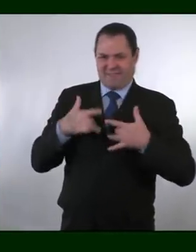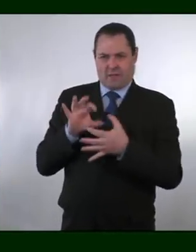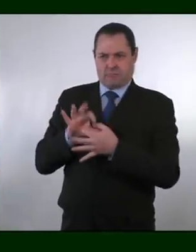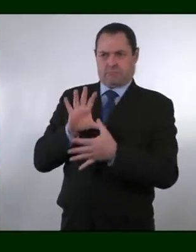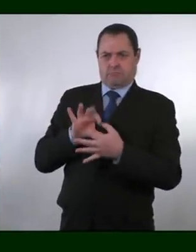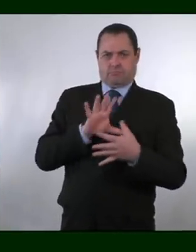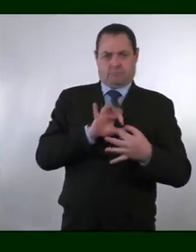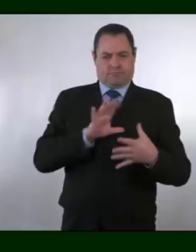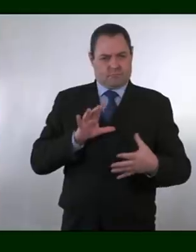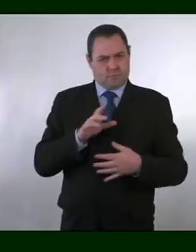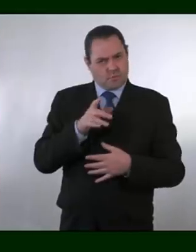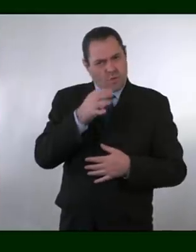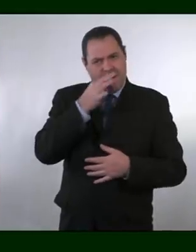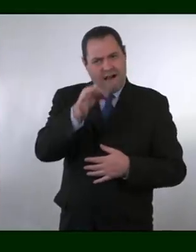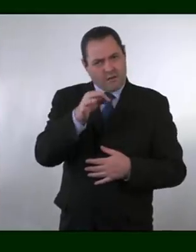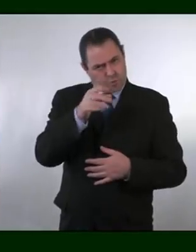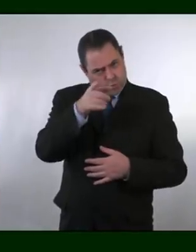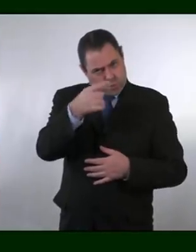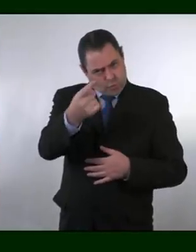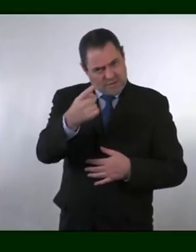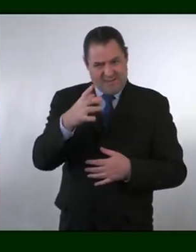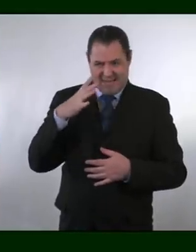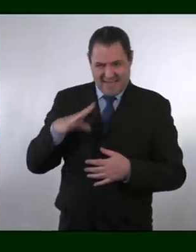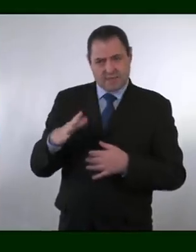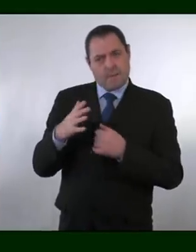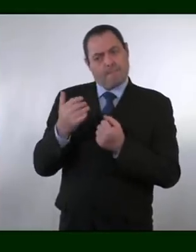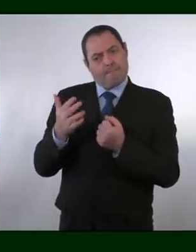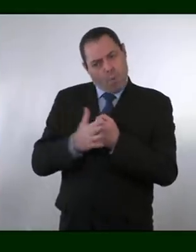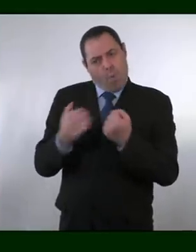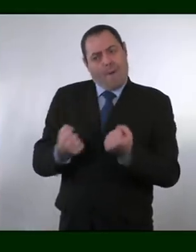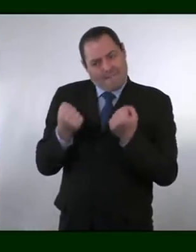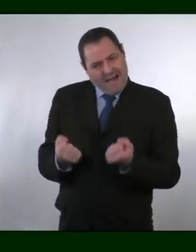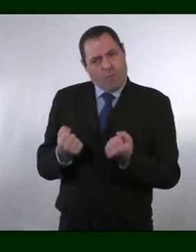devolution, does he agree that we need far greater devolution of powers and resources